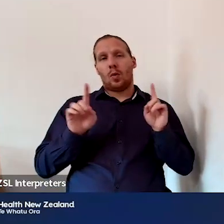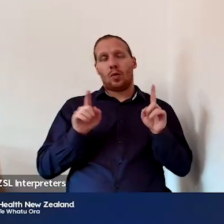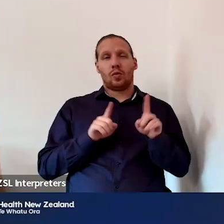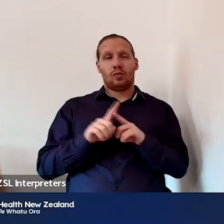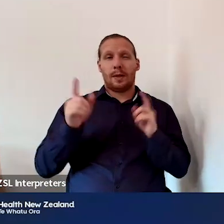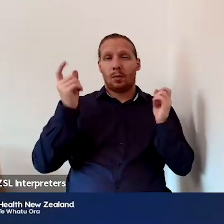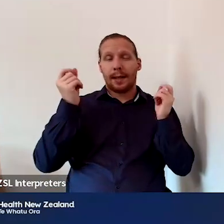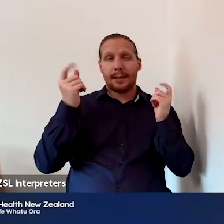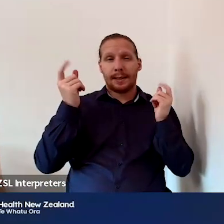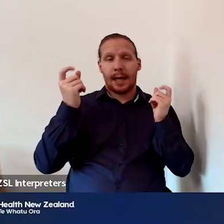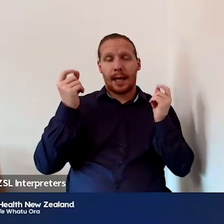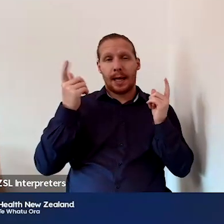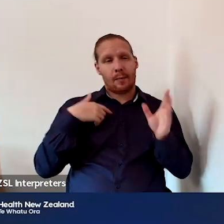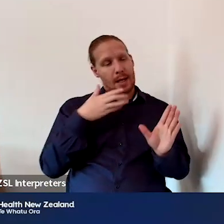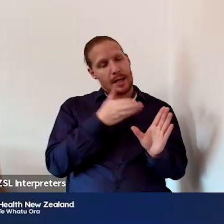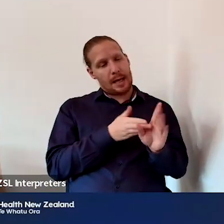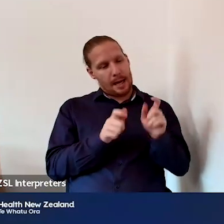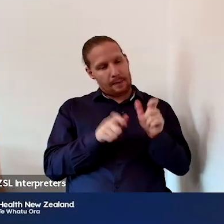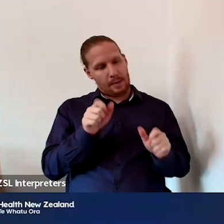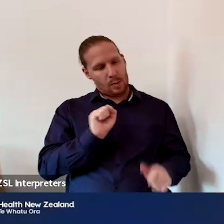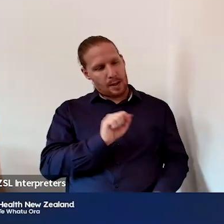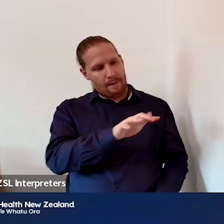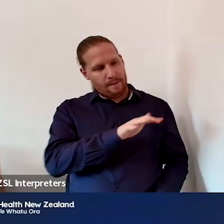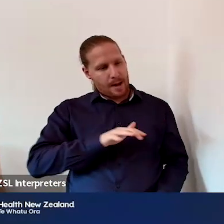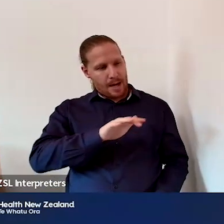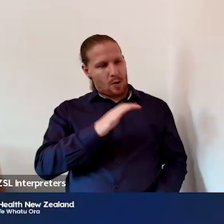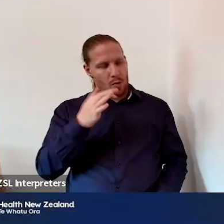what young people and whanau are being invited to participate in